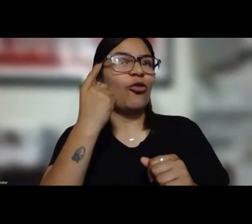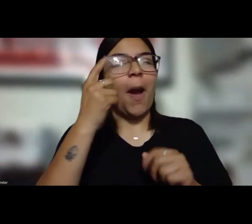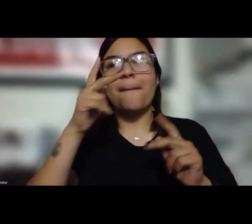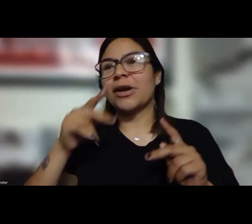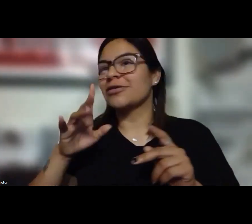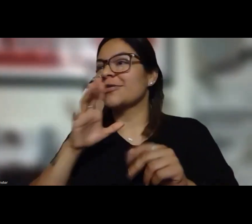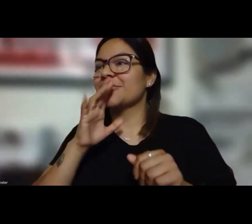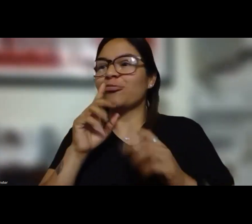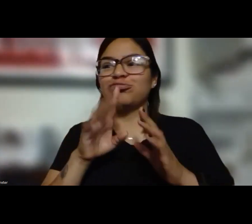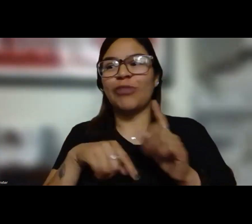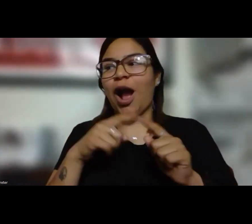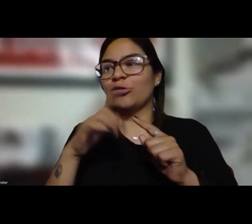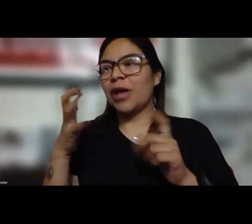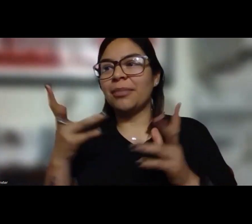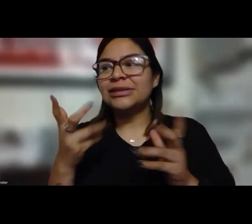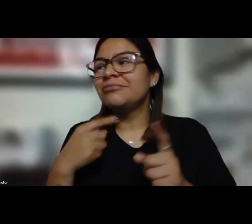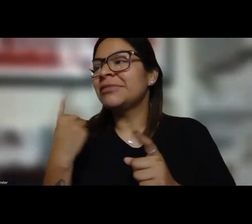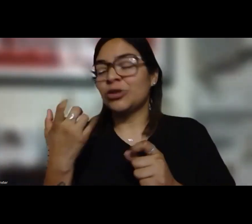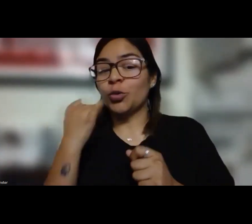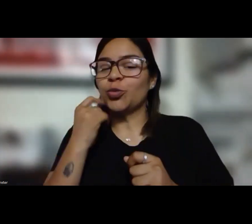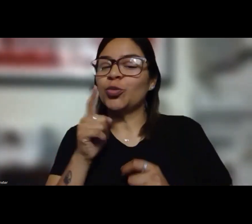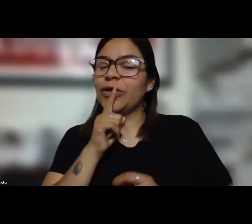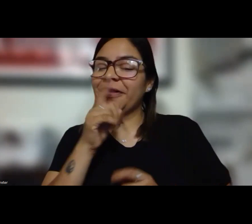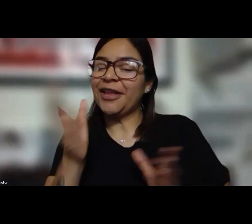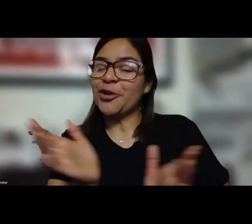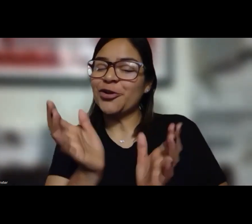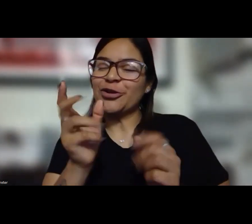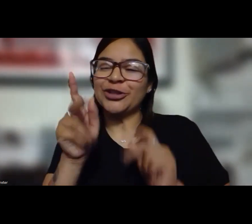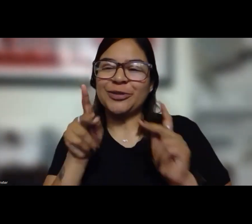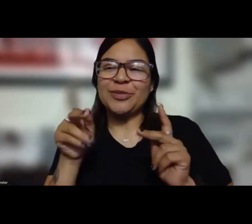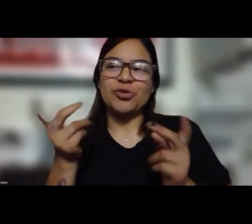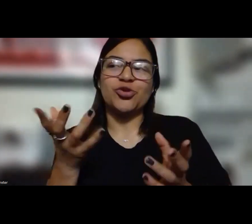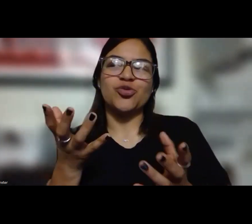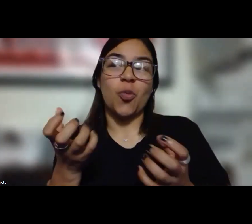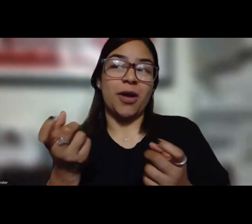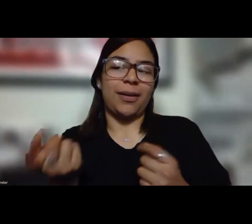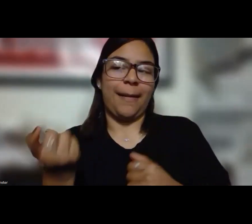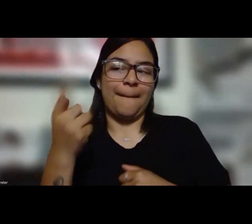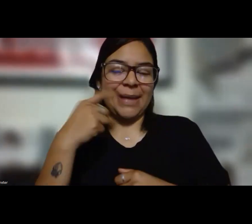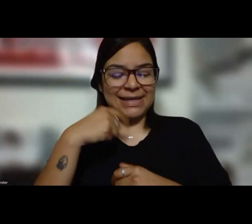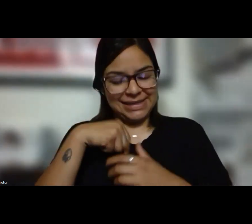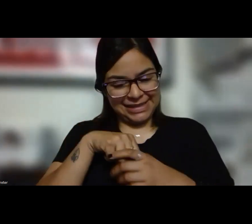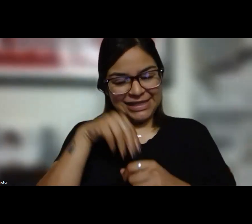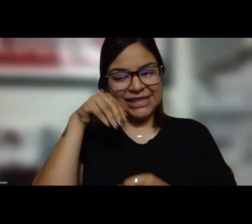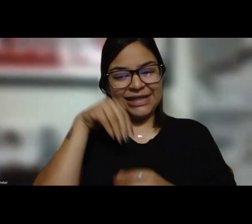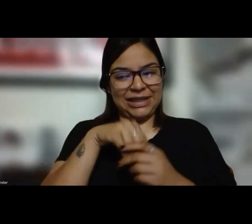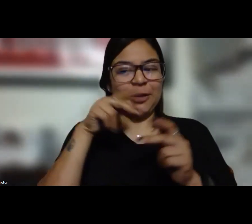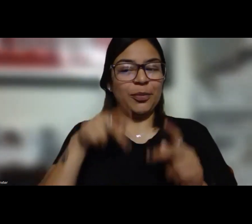things so just really encouraging folks to come in person if your day allows you or making space